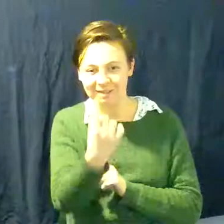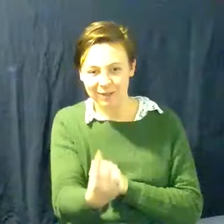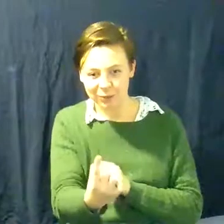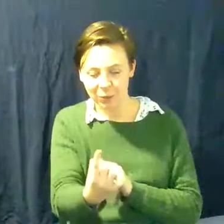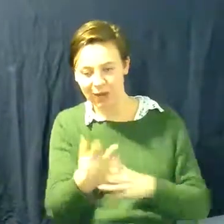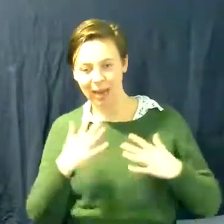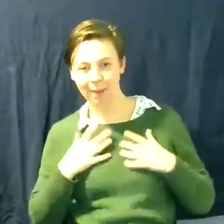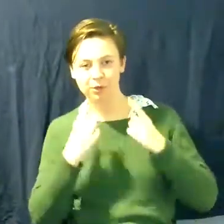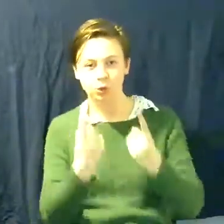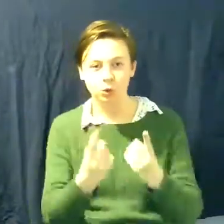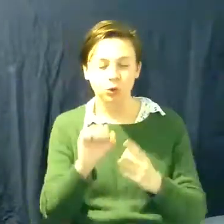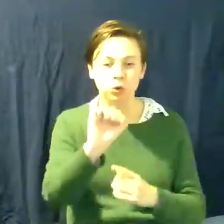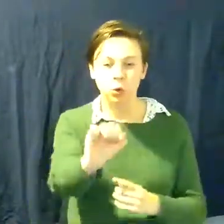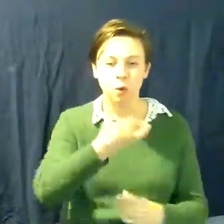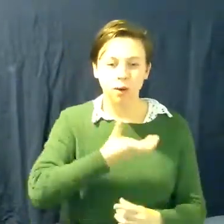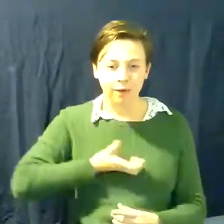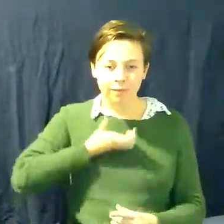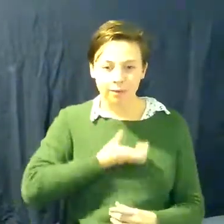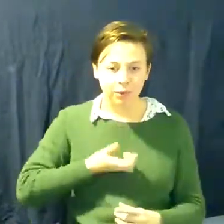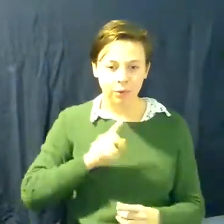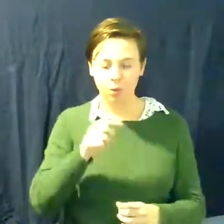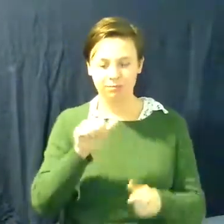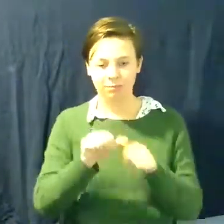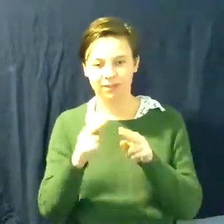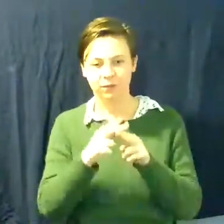Great. I keep saying it's very individual and